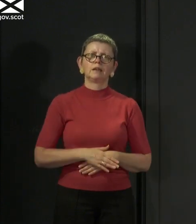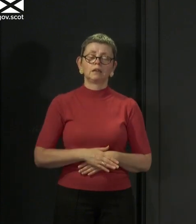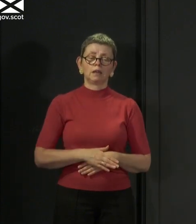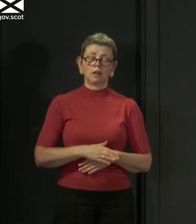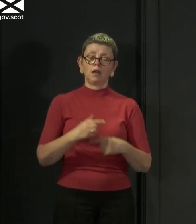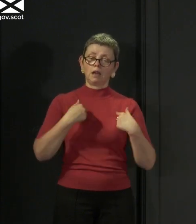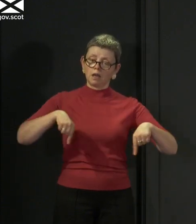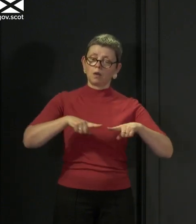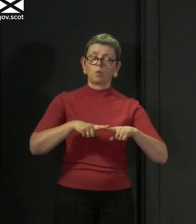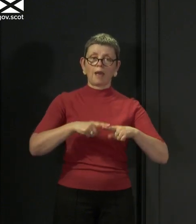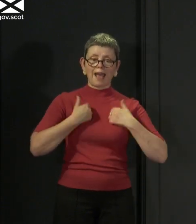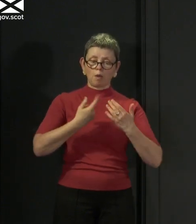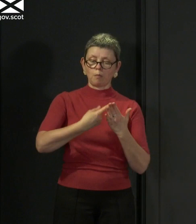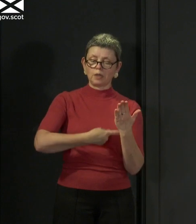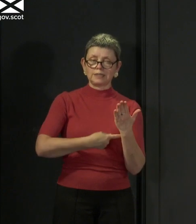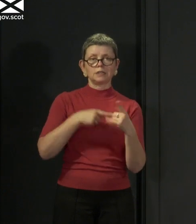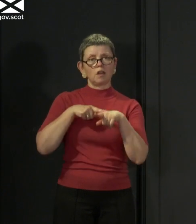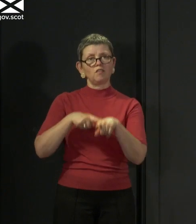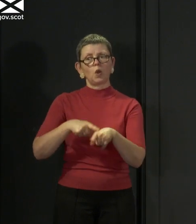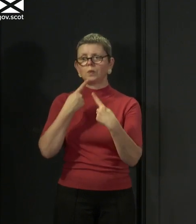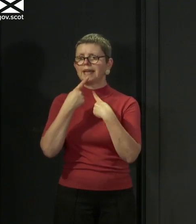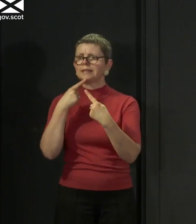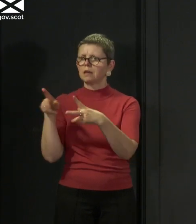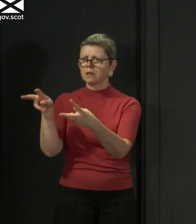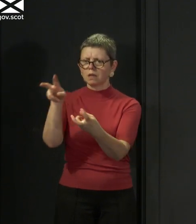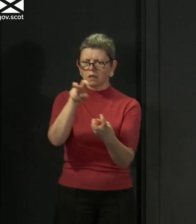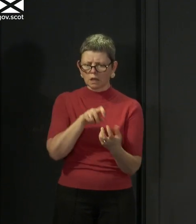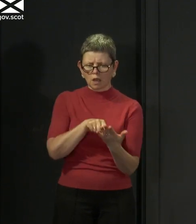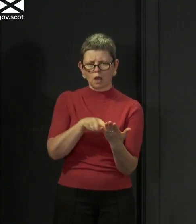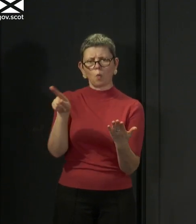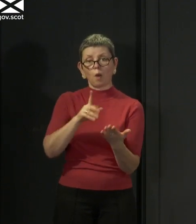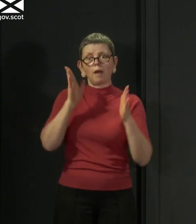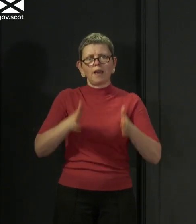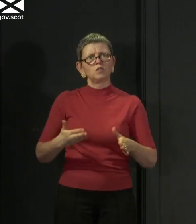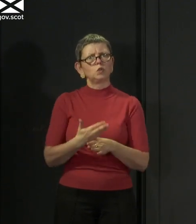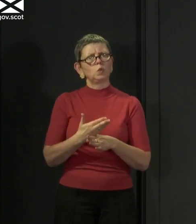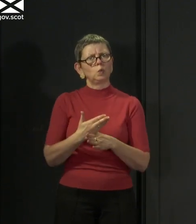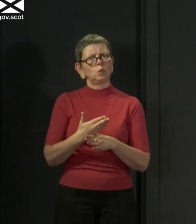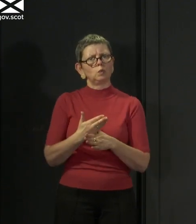to suppress the virus and protect the population. And I think there is now a recognition UK-wide